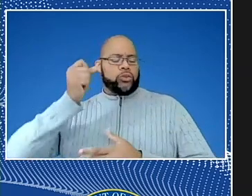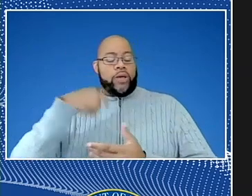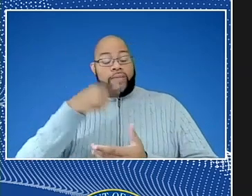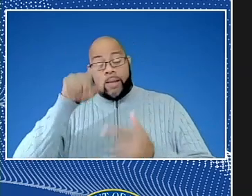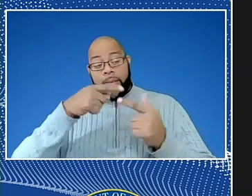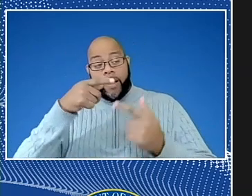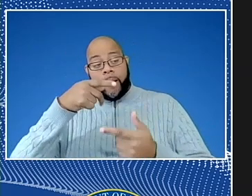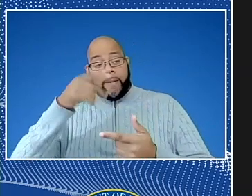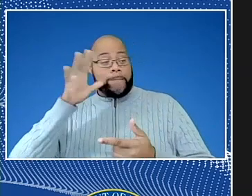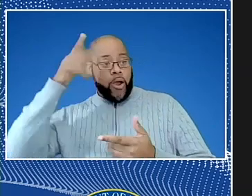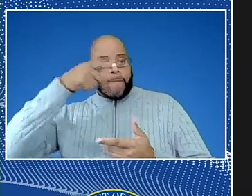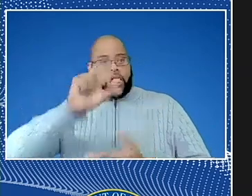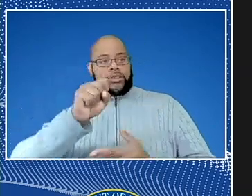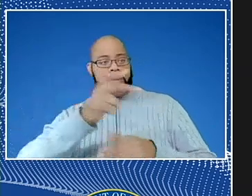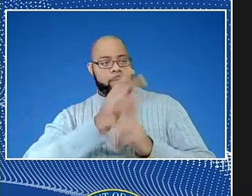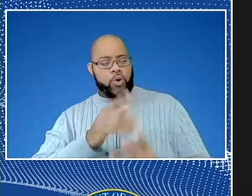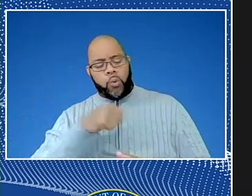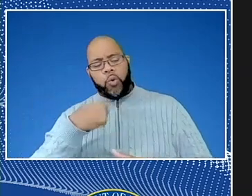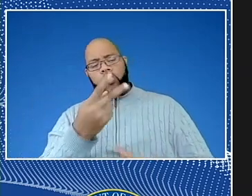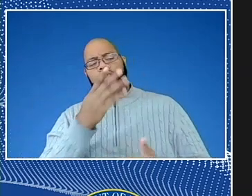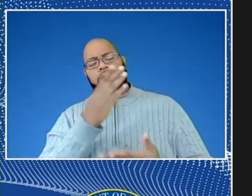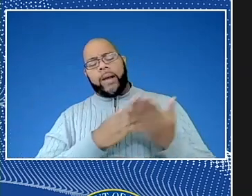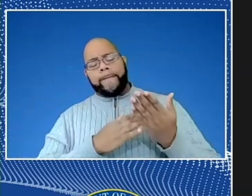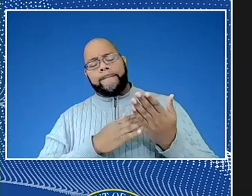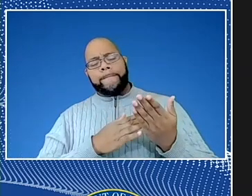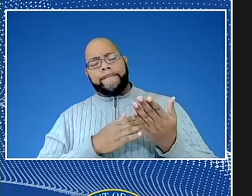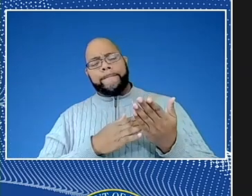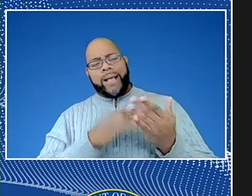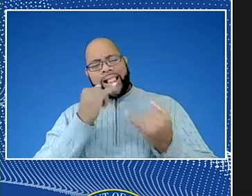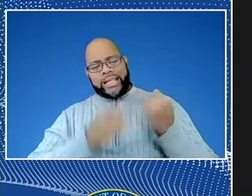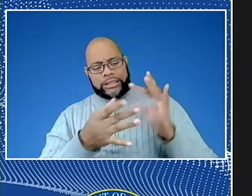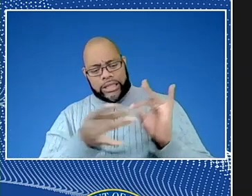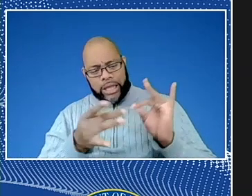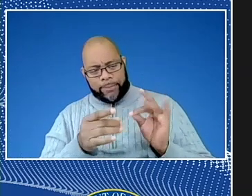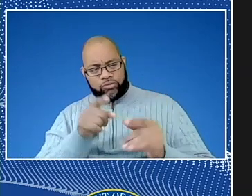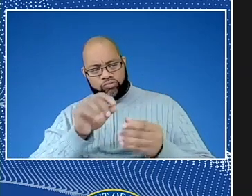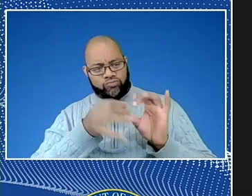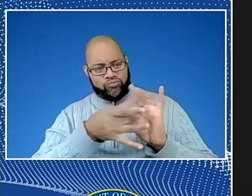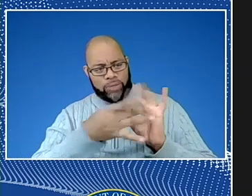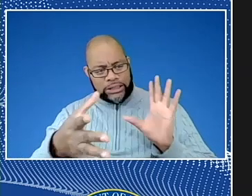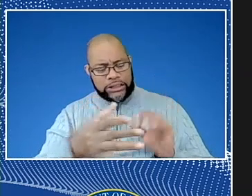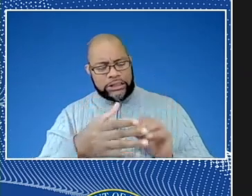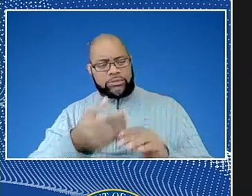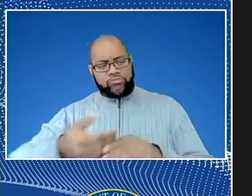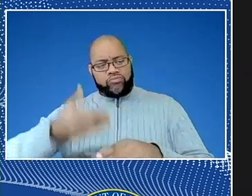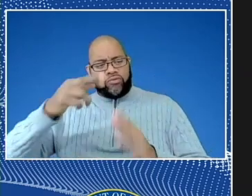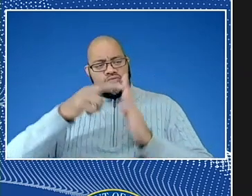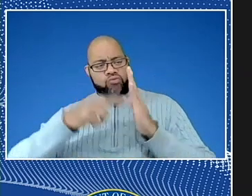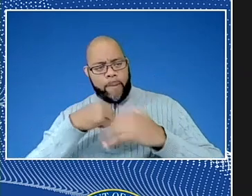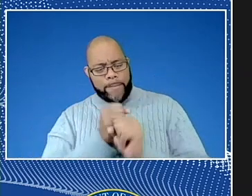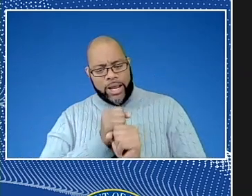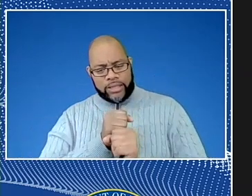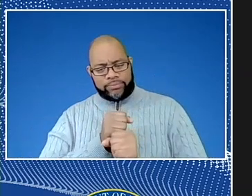borrowers, when we look at some of the last commentary released and previous rulemaking, it was a suggestion that